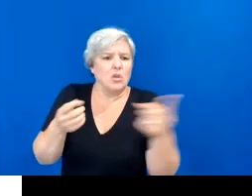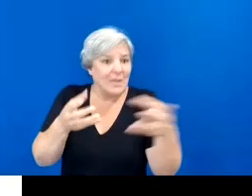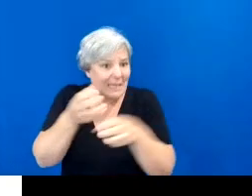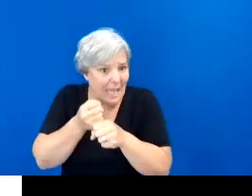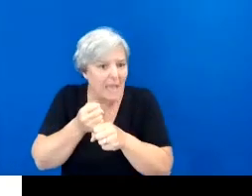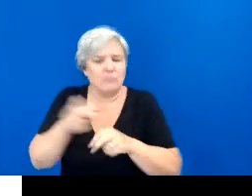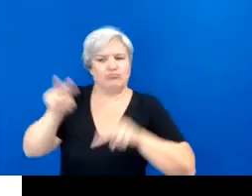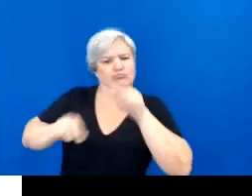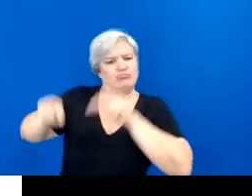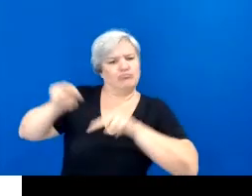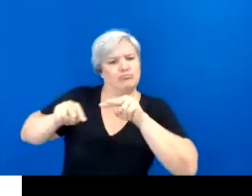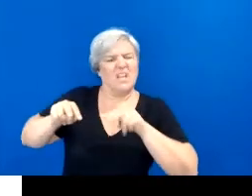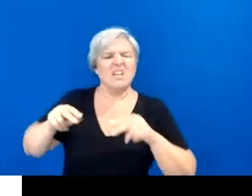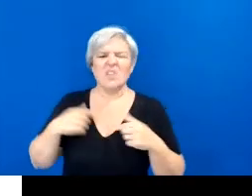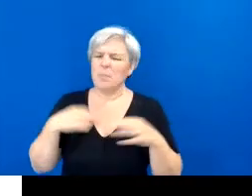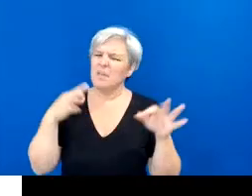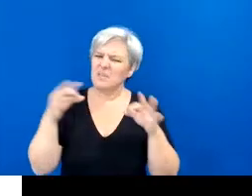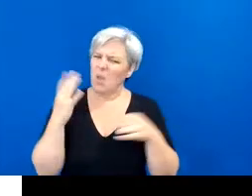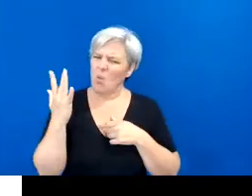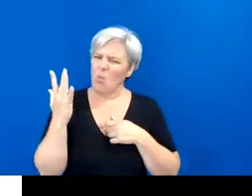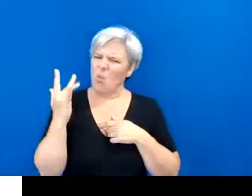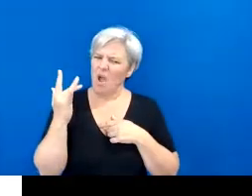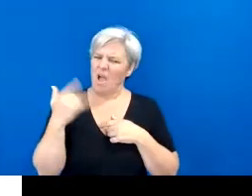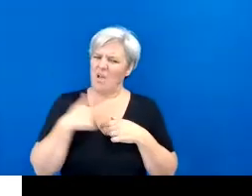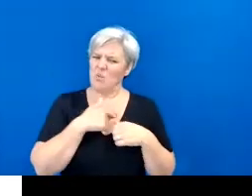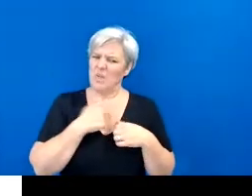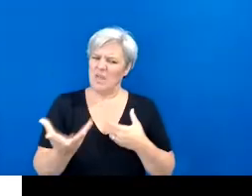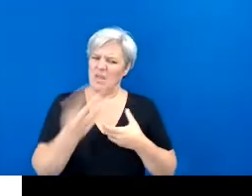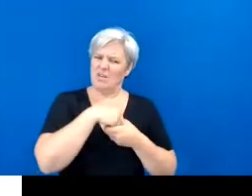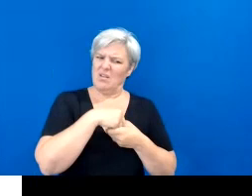But I'll get into why applying it to OER is